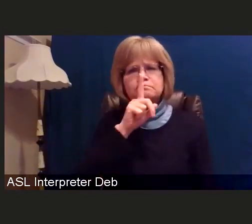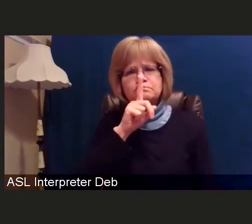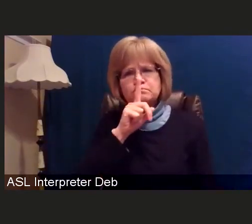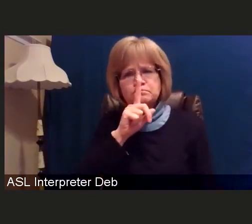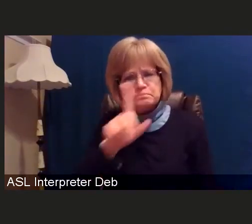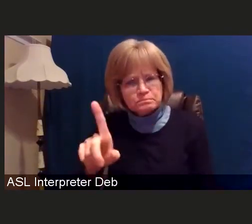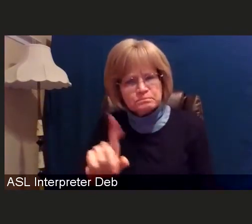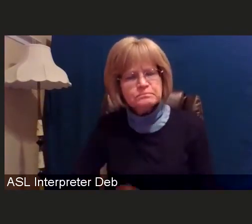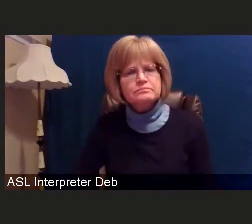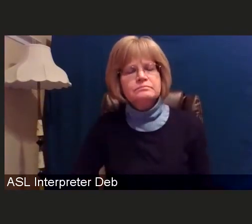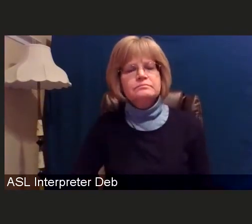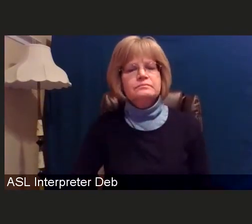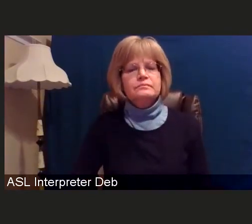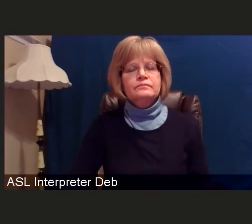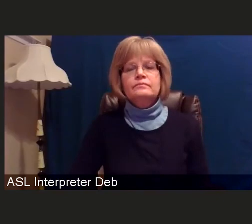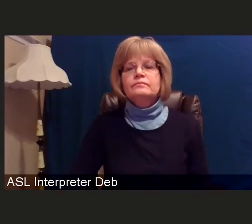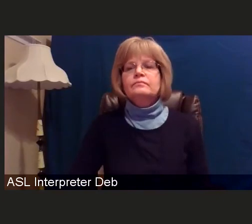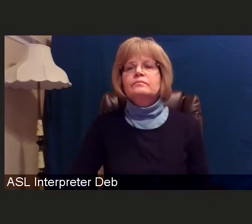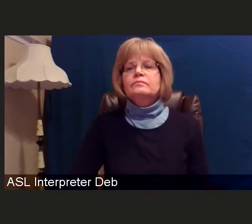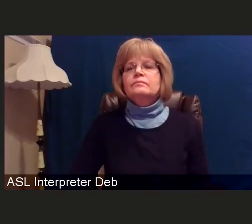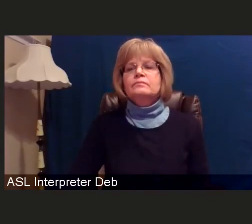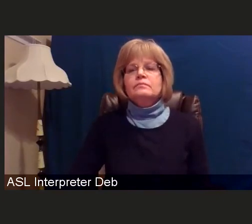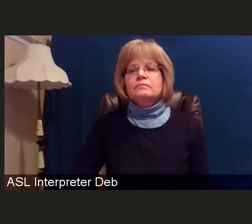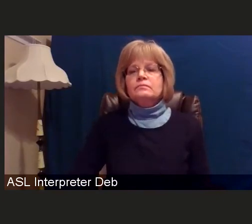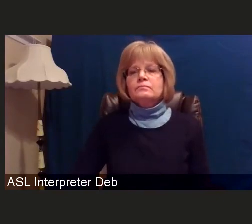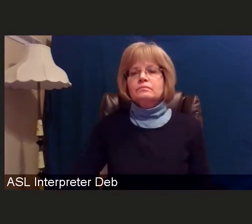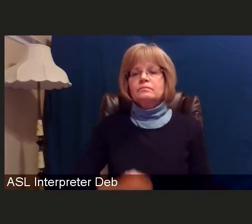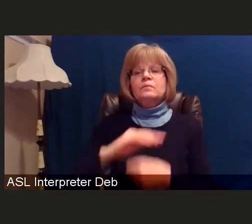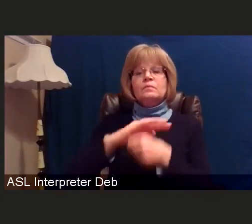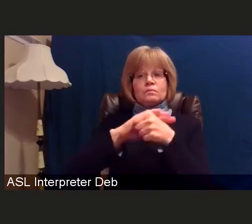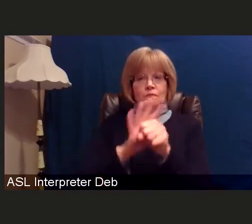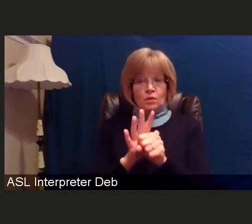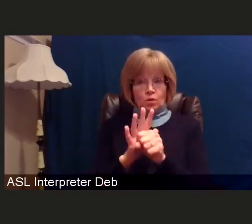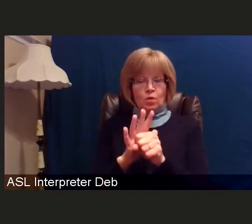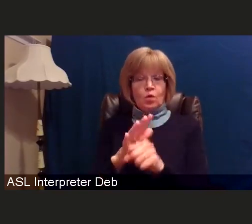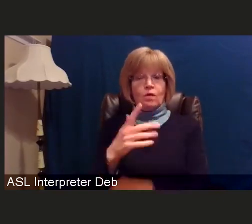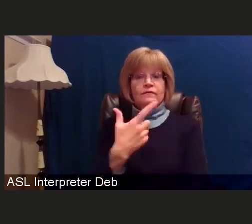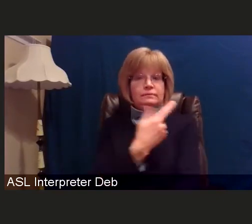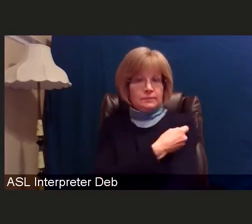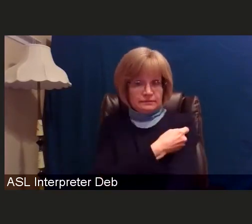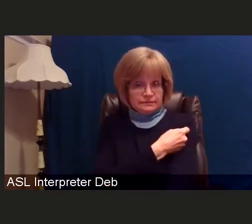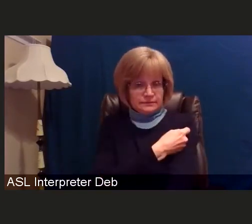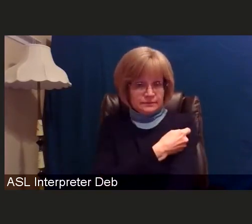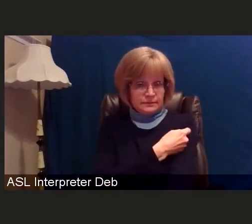One of the things that is important with this COVID-19 vaccine, or any vaccine, or any medication,